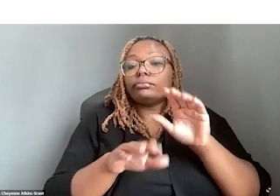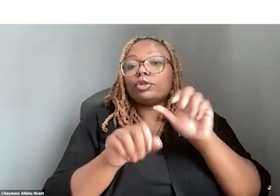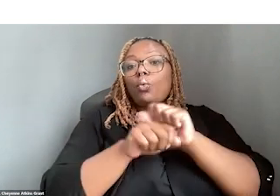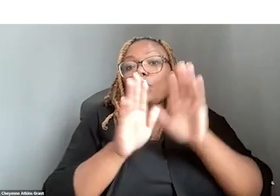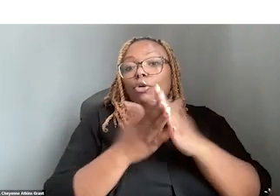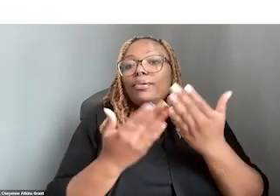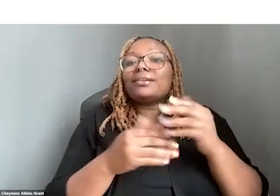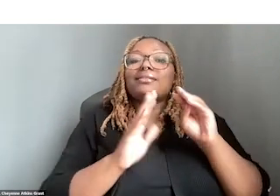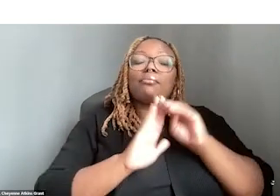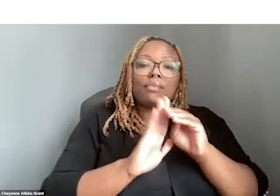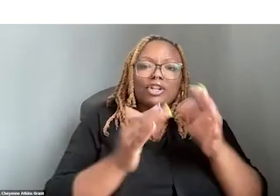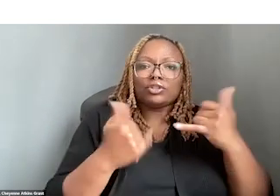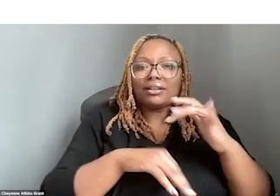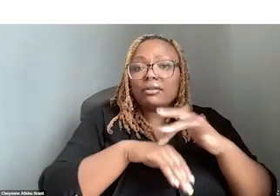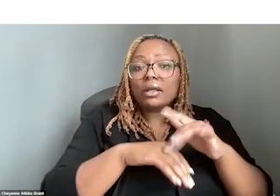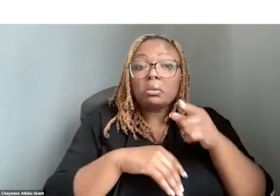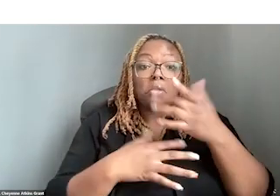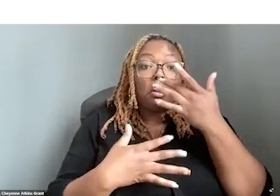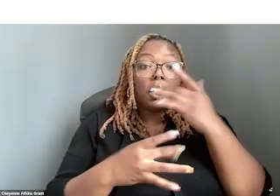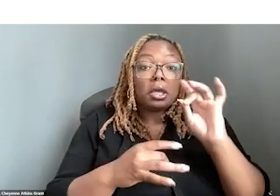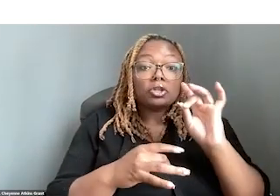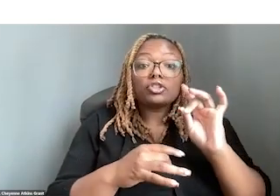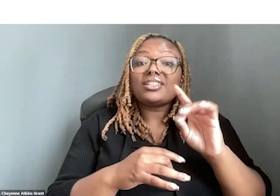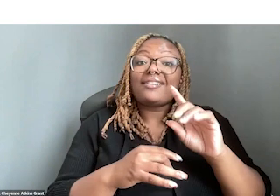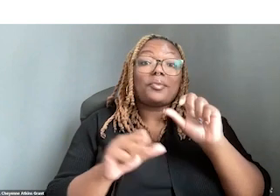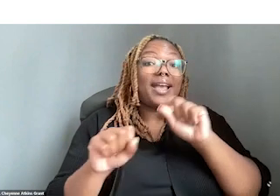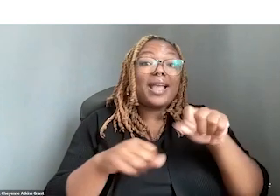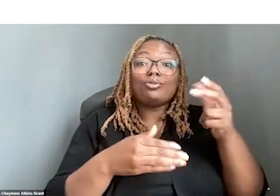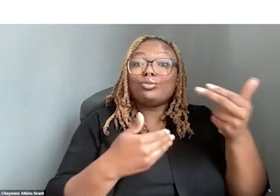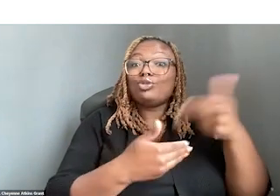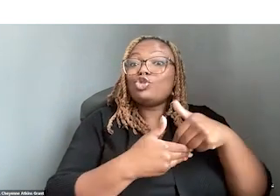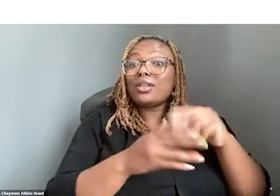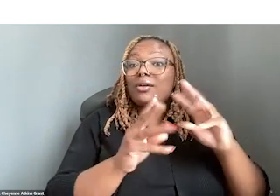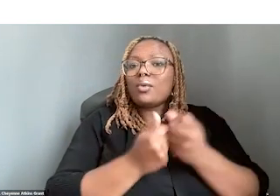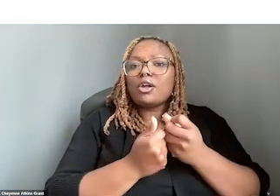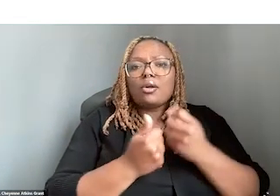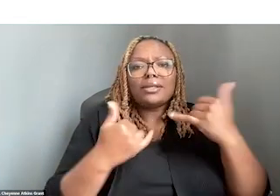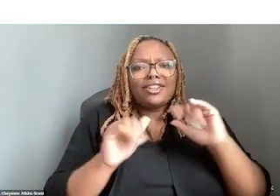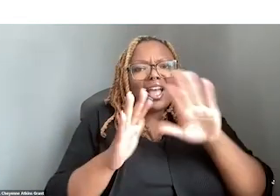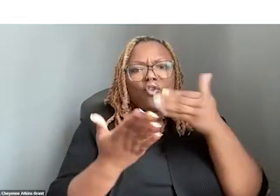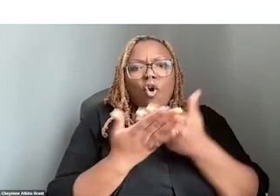So you can -- if you're interested, you weren't able to attend that workshop, we have it all -- all the materials are still available.